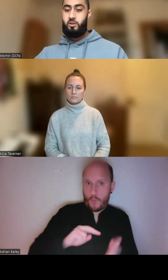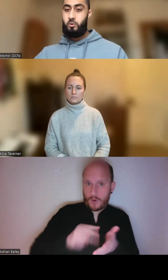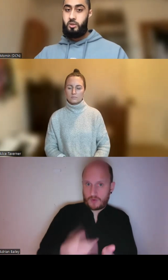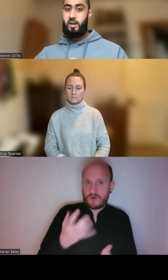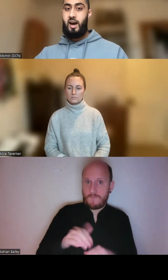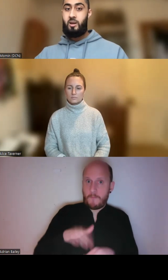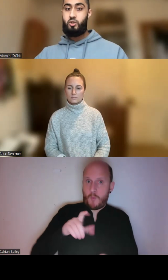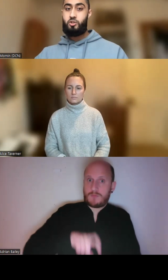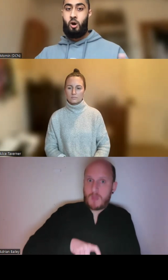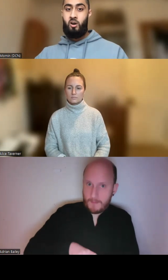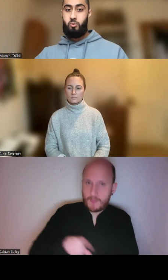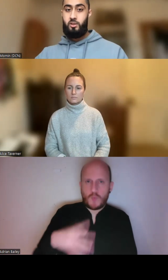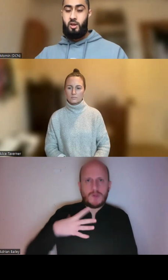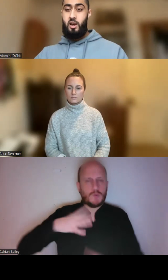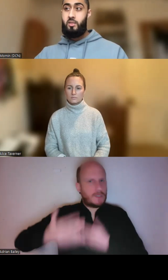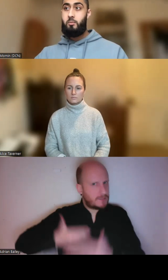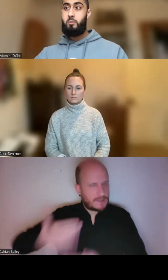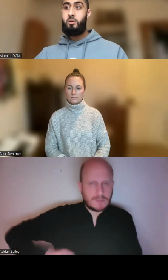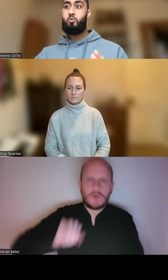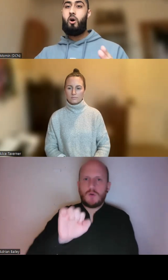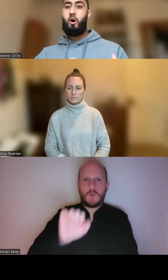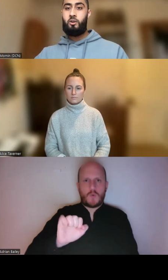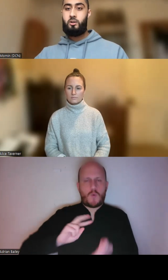to be doing with that time to start off with and then maybe move on